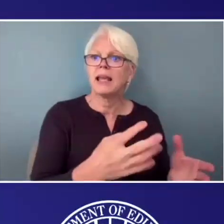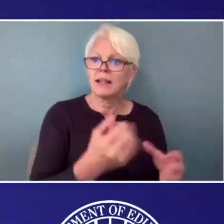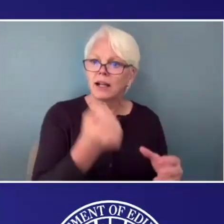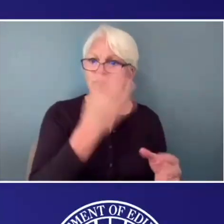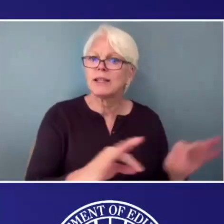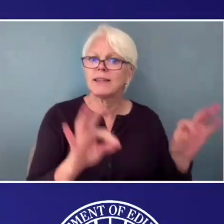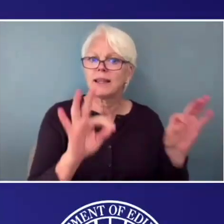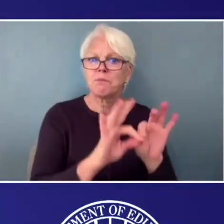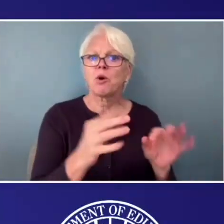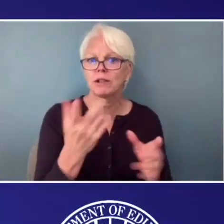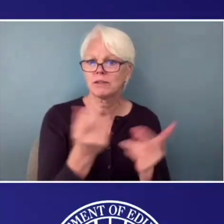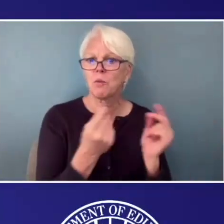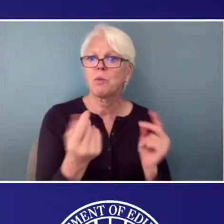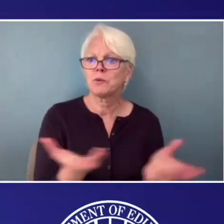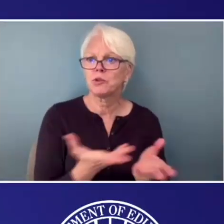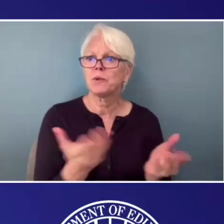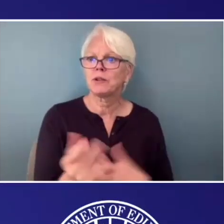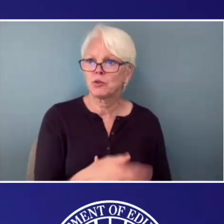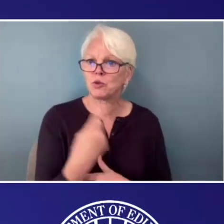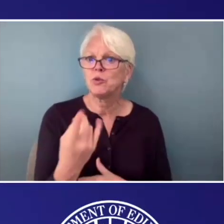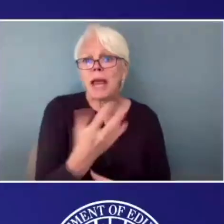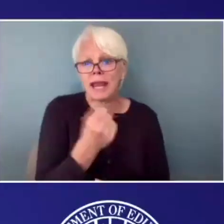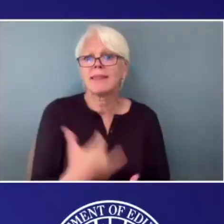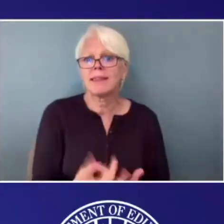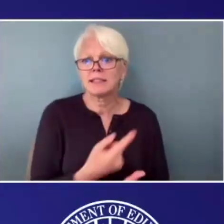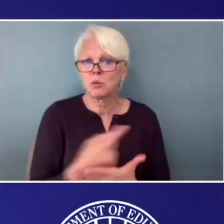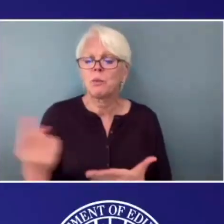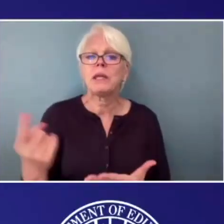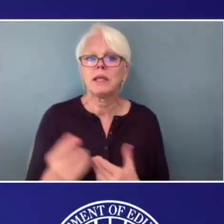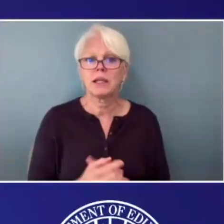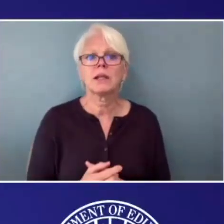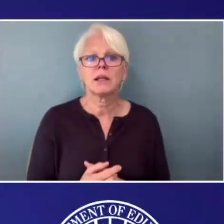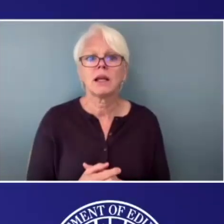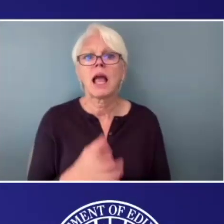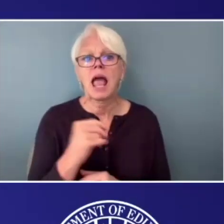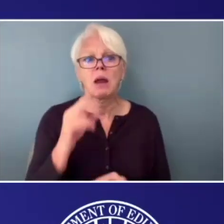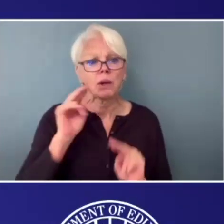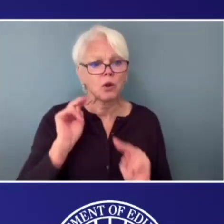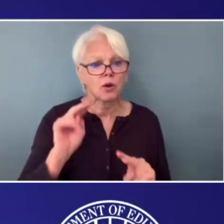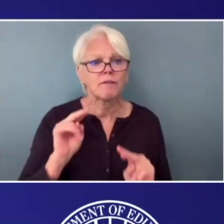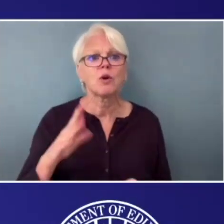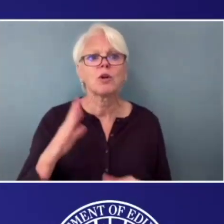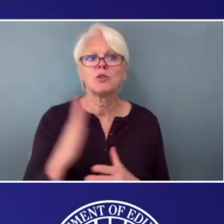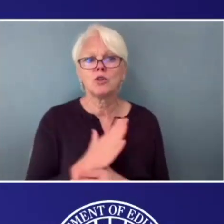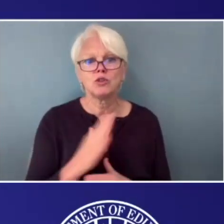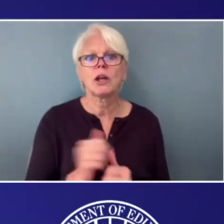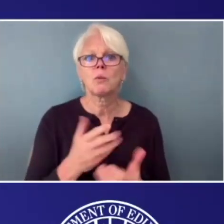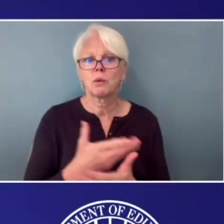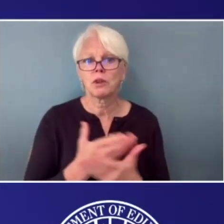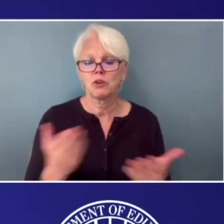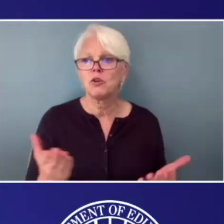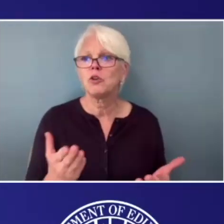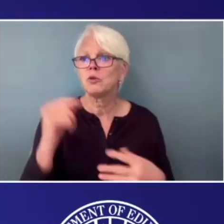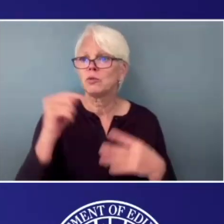doing here today and this week, and we look forward to sharing with you the items that we need to share with you,